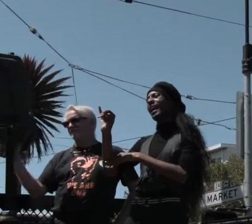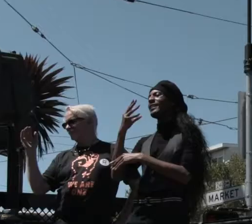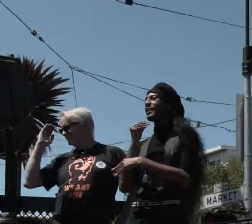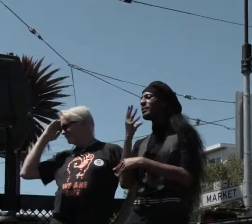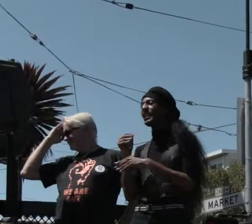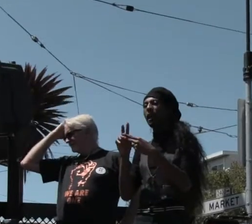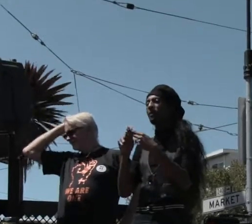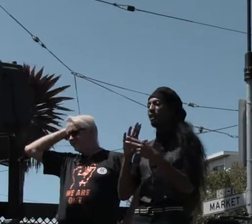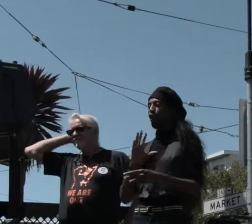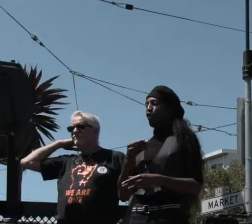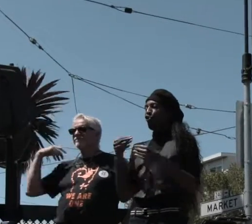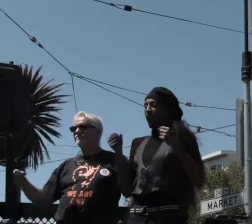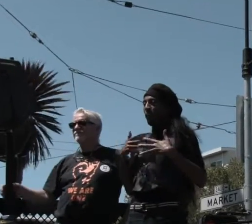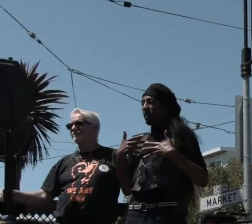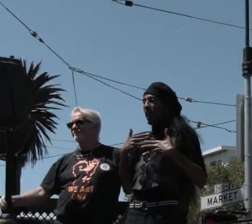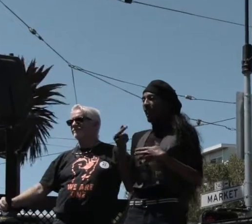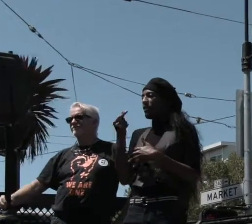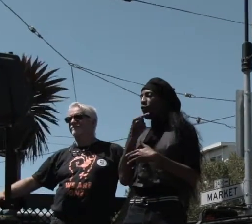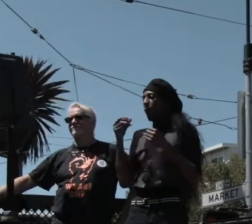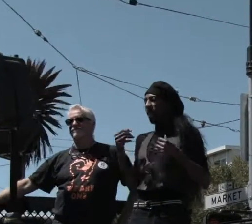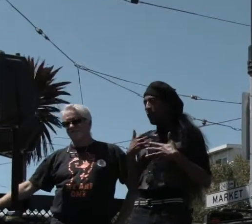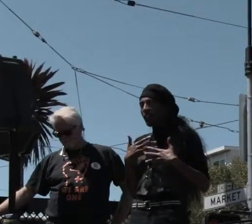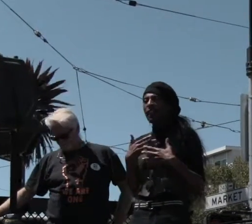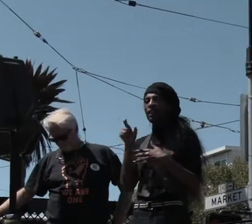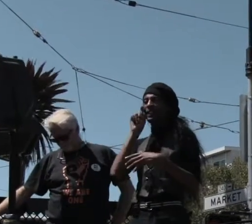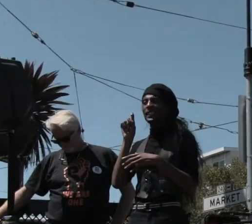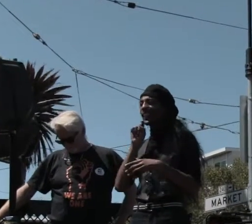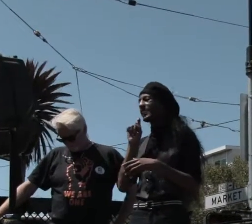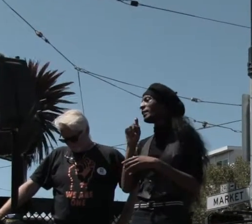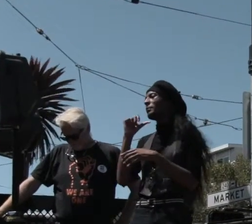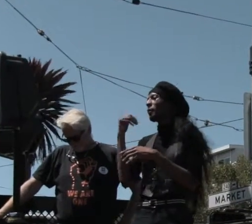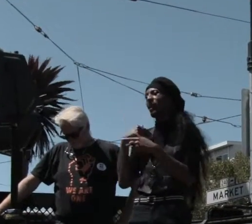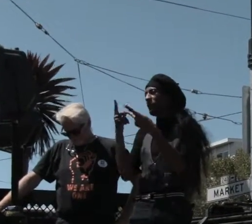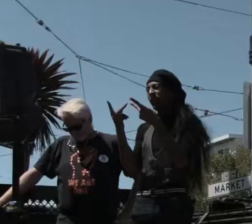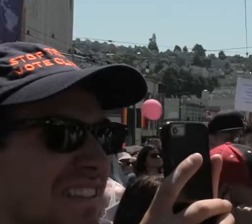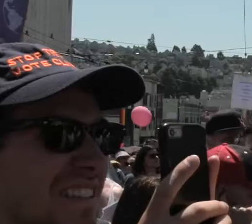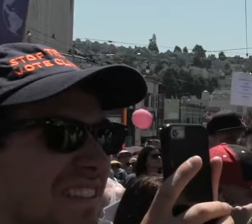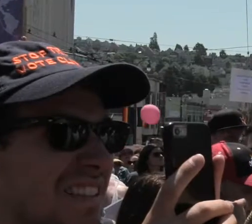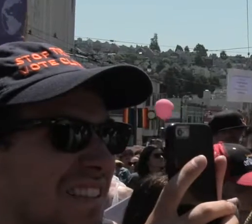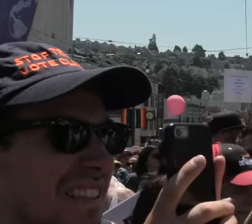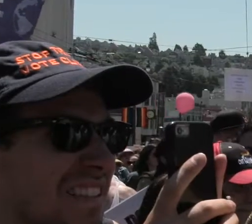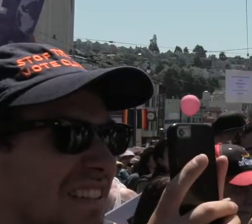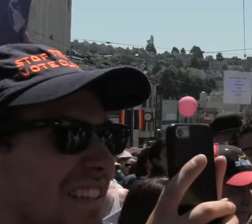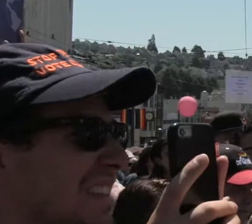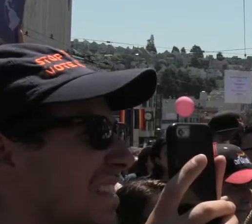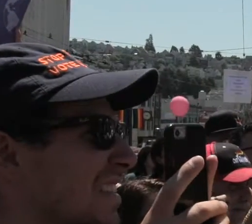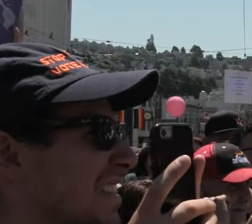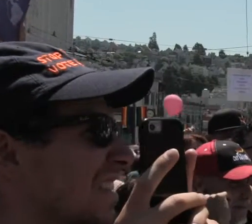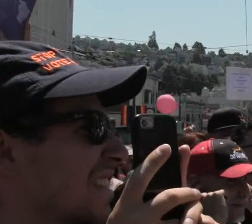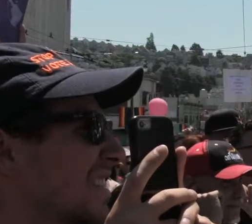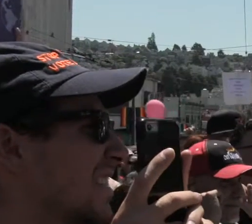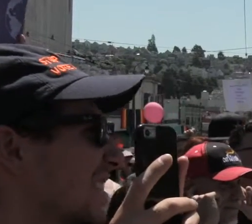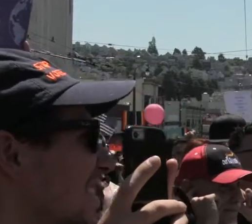transphobia and sexism have no place here or anywhere.